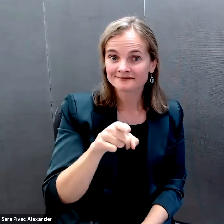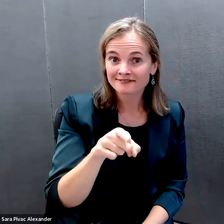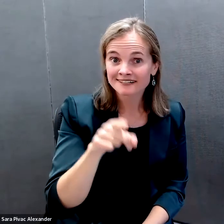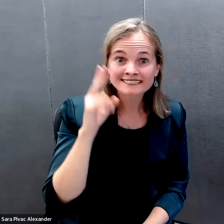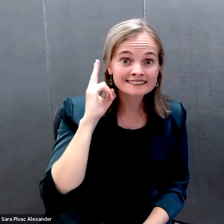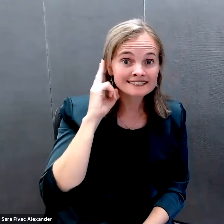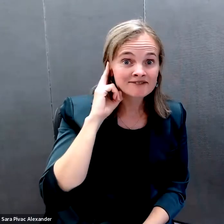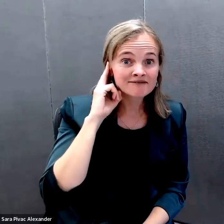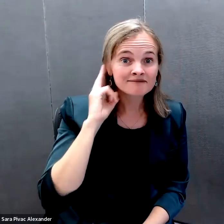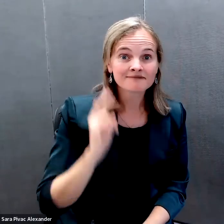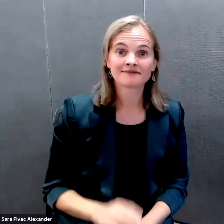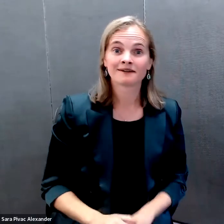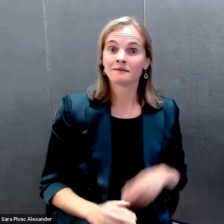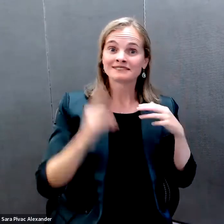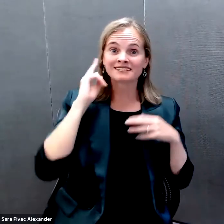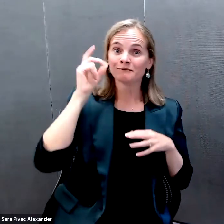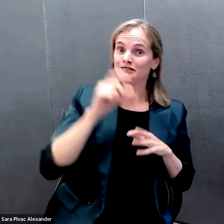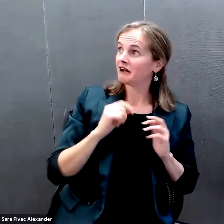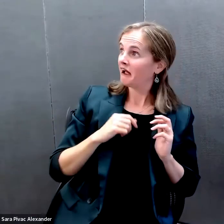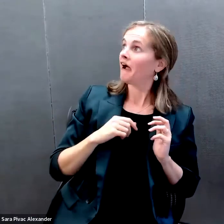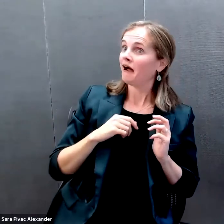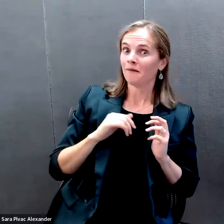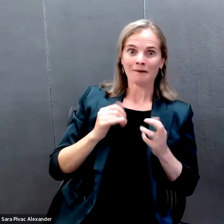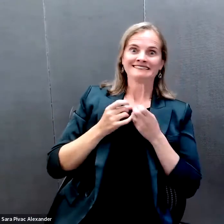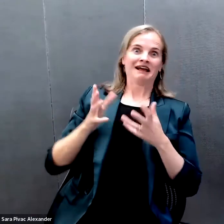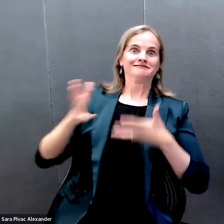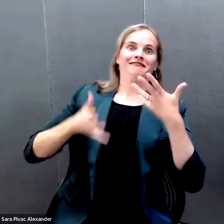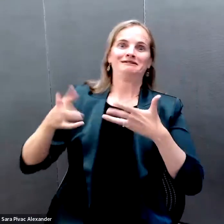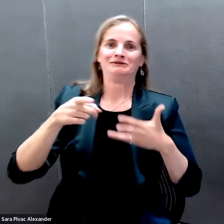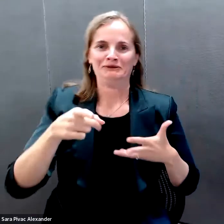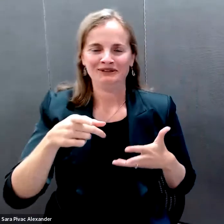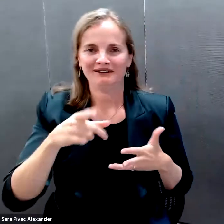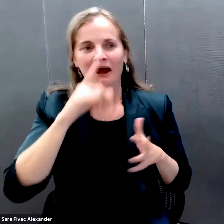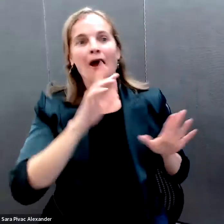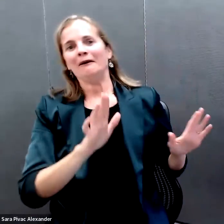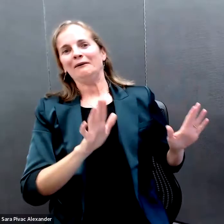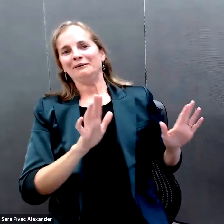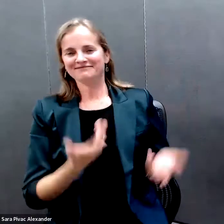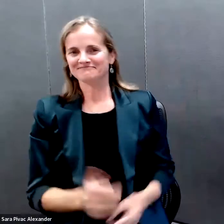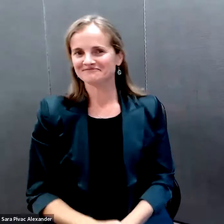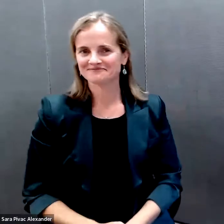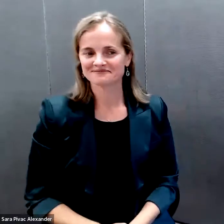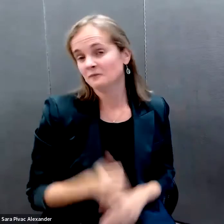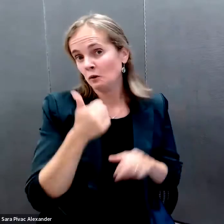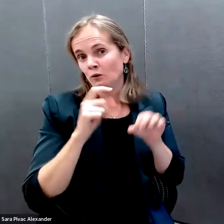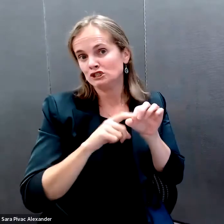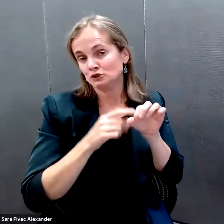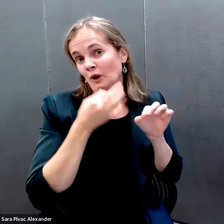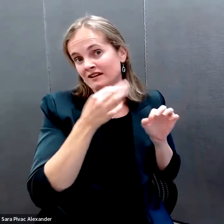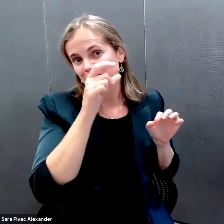just two signs you deaf and the deaf person would be surprised if they saw you say that they might start signing to you